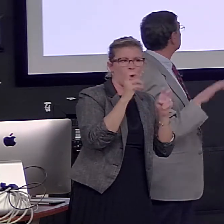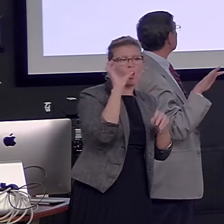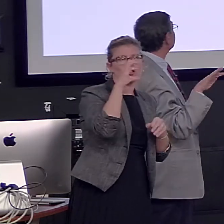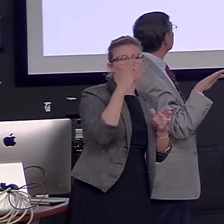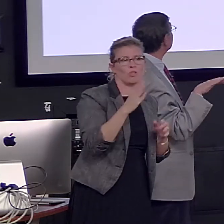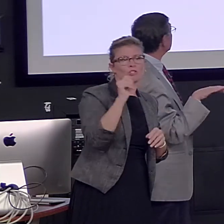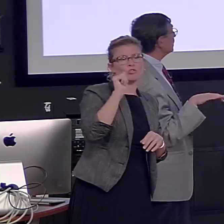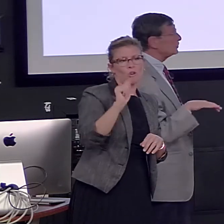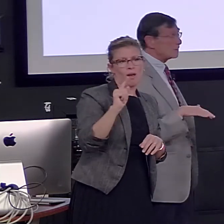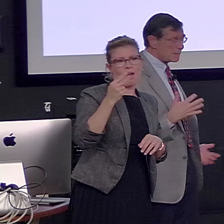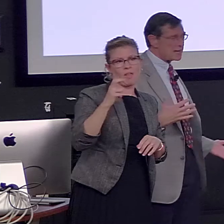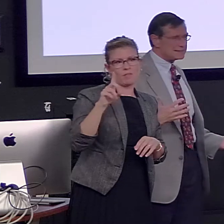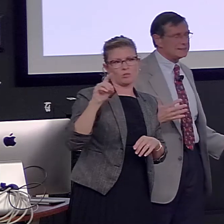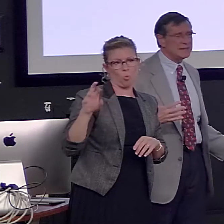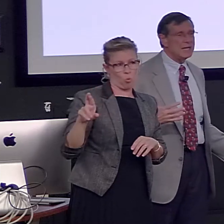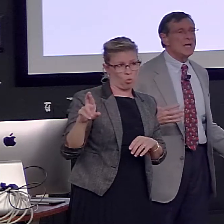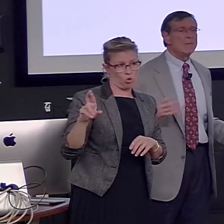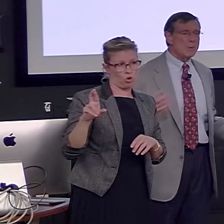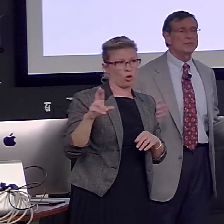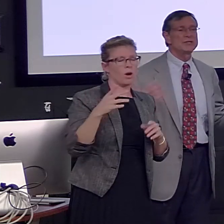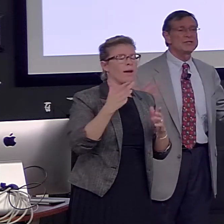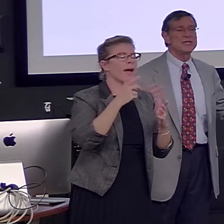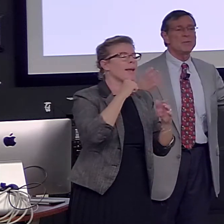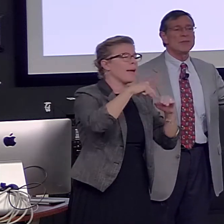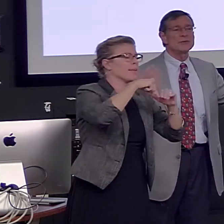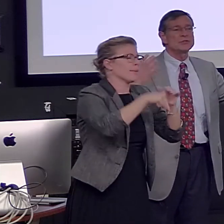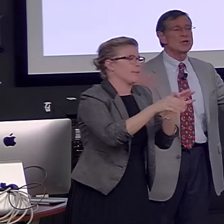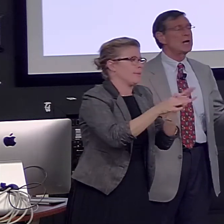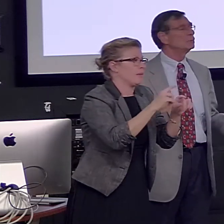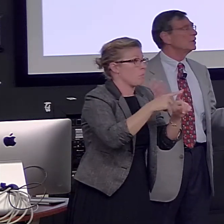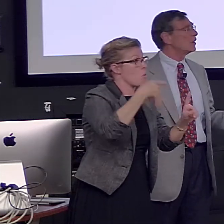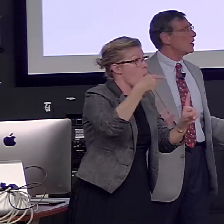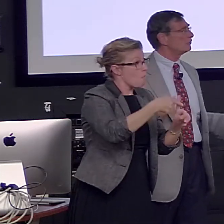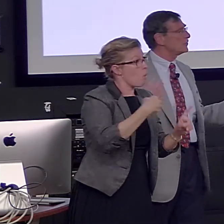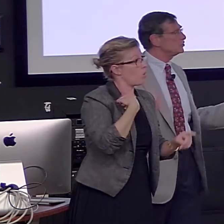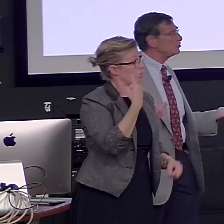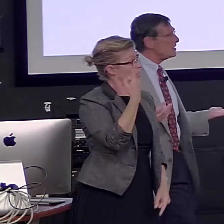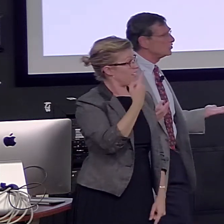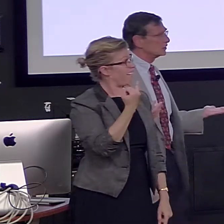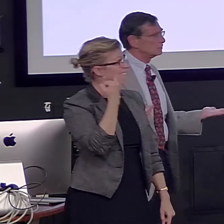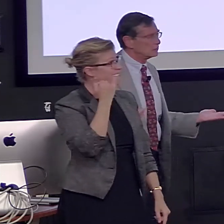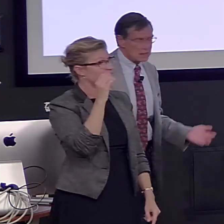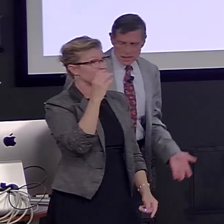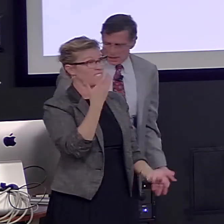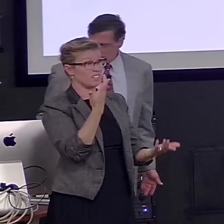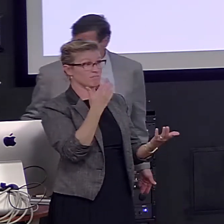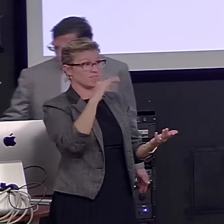I won't have time to go into it. But basically we wanted to see whether the child would go off with a stranger.